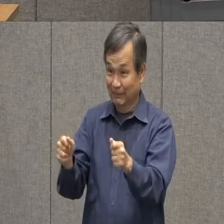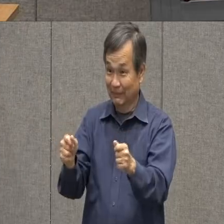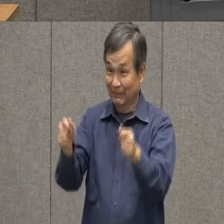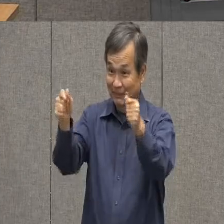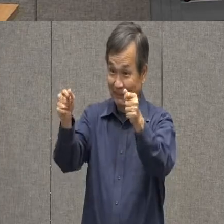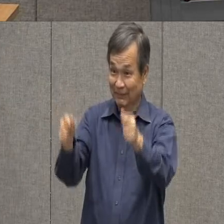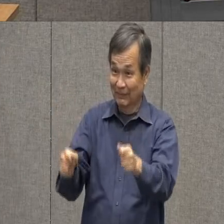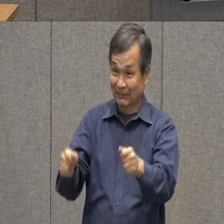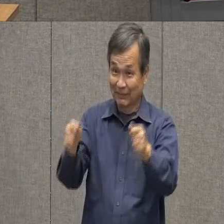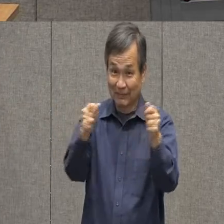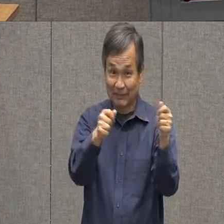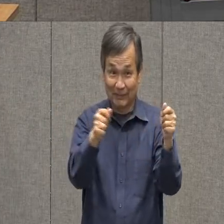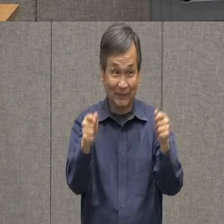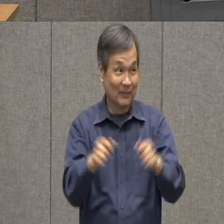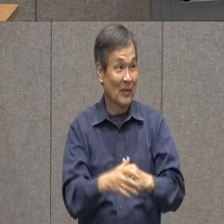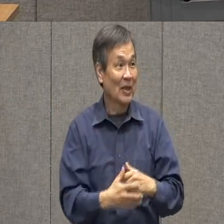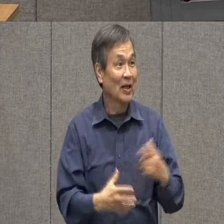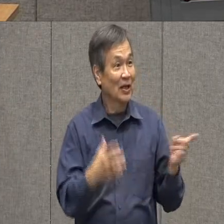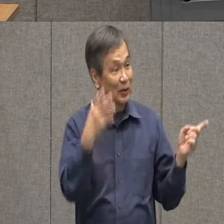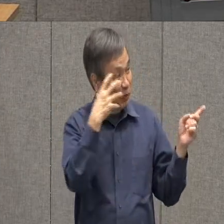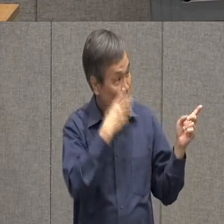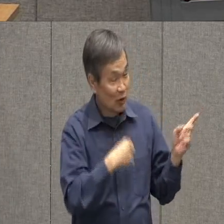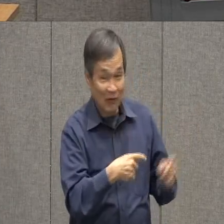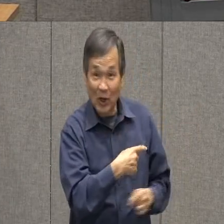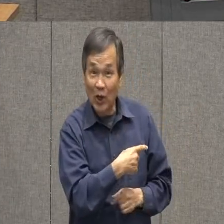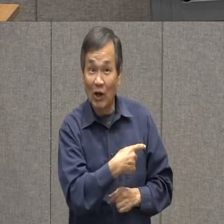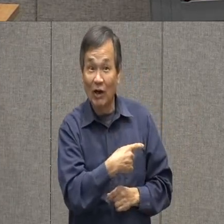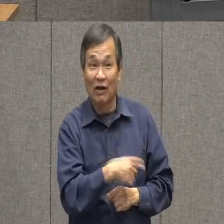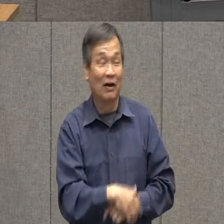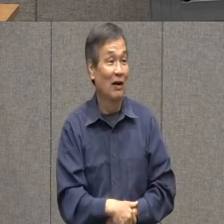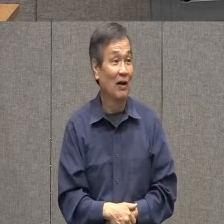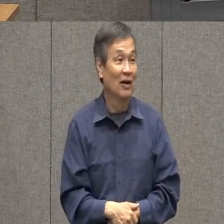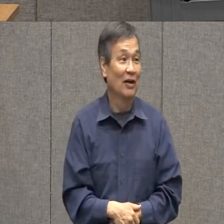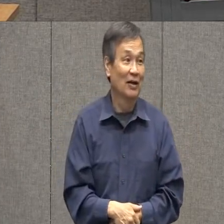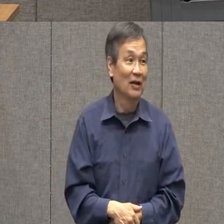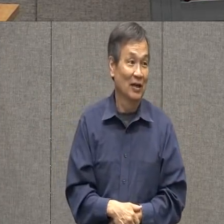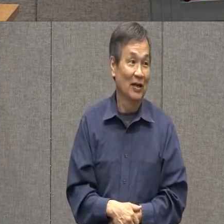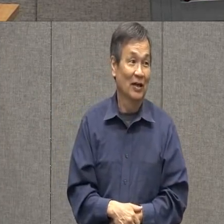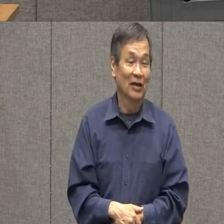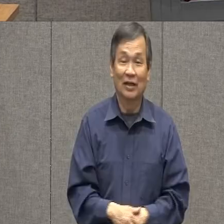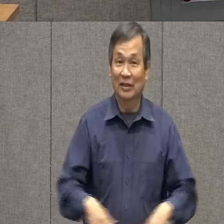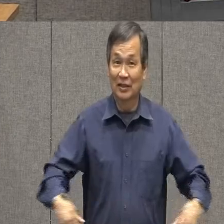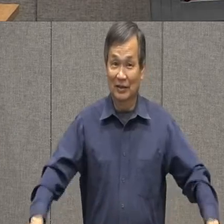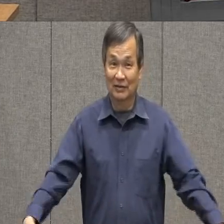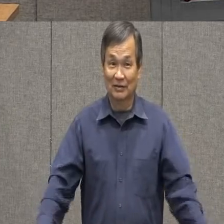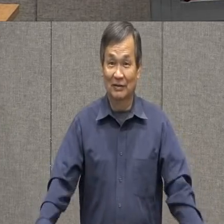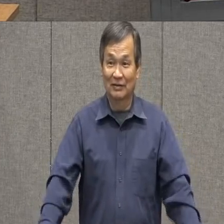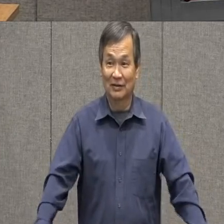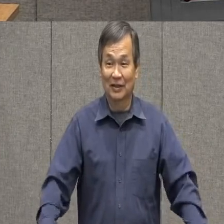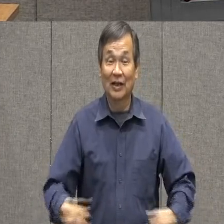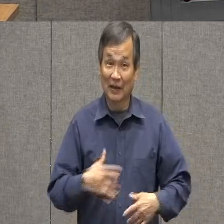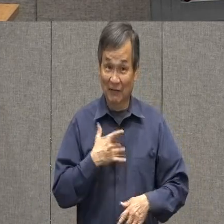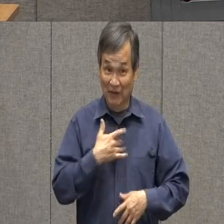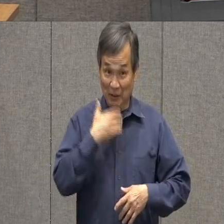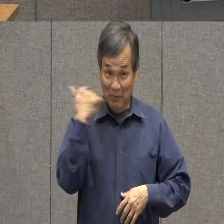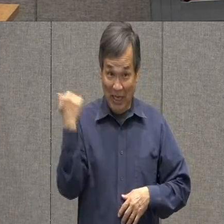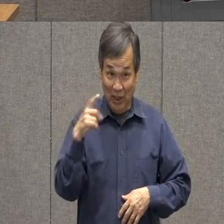Yes! What a beautiful drawing. That is great. That's amazing! I'm so excited. Okay, are you feeling more loose? Like, are you feeling better about this?